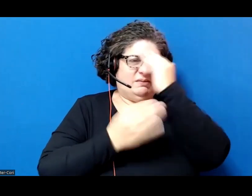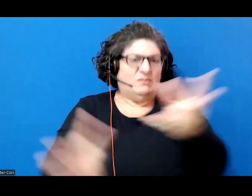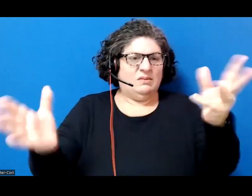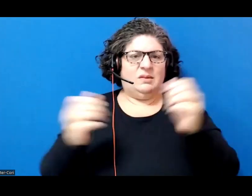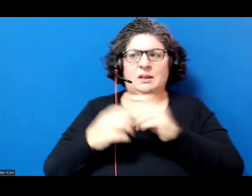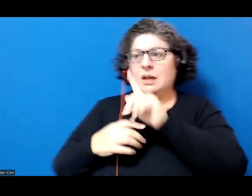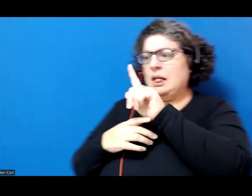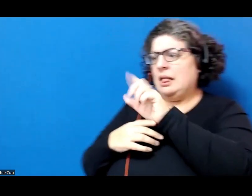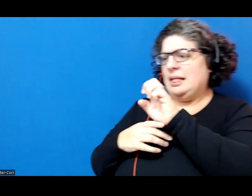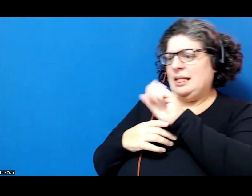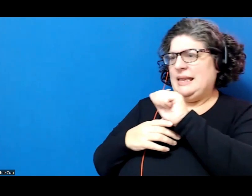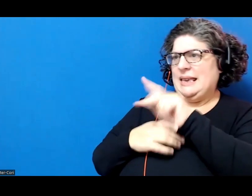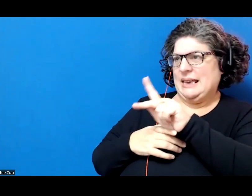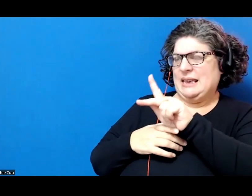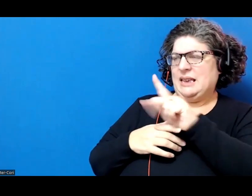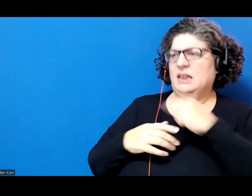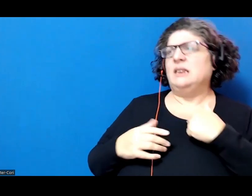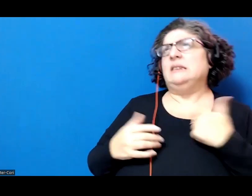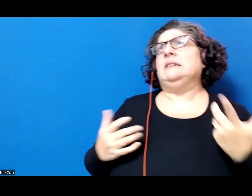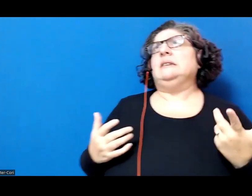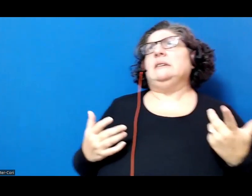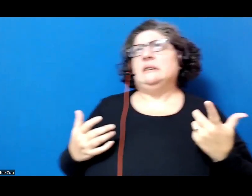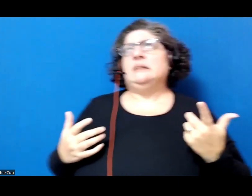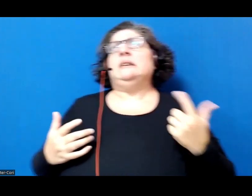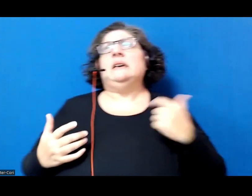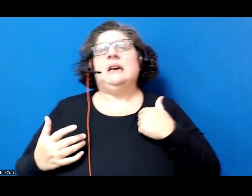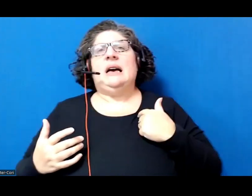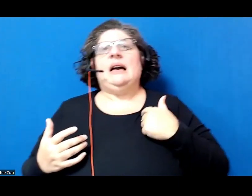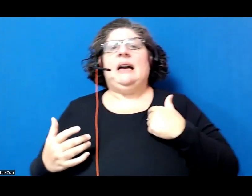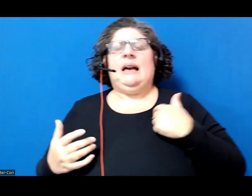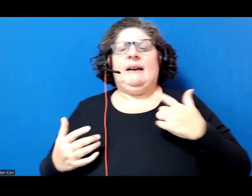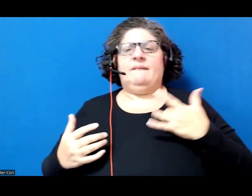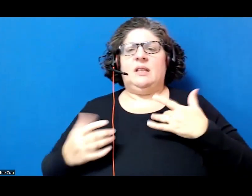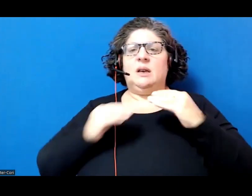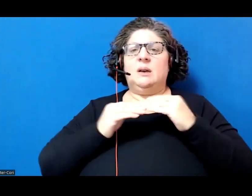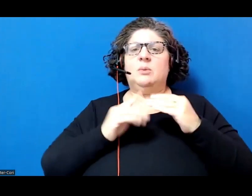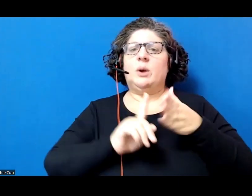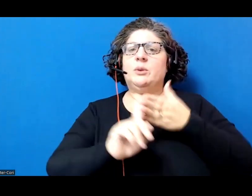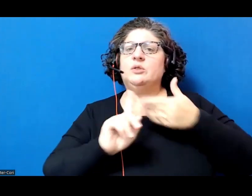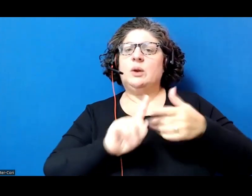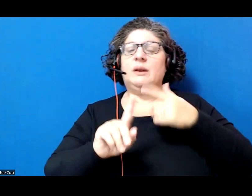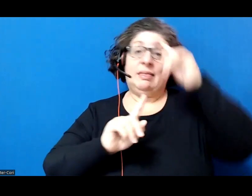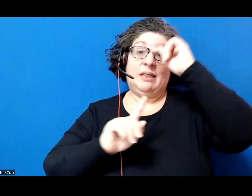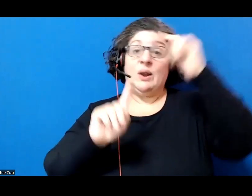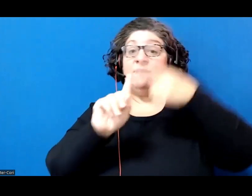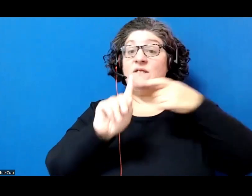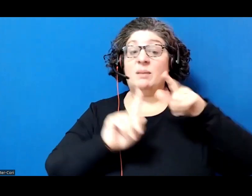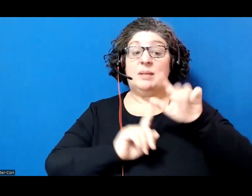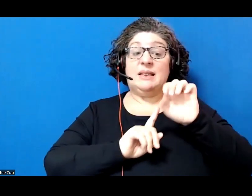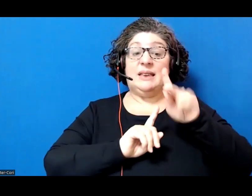I guess I have been personally more persuaded by the theory it came from one of the chambers